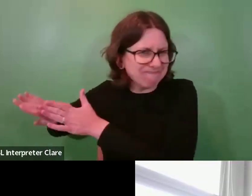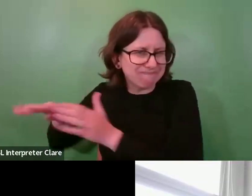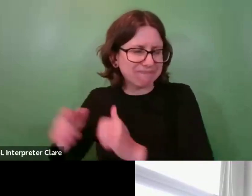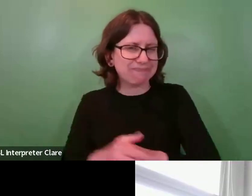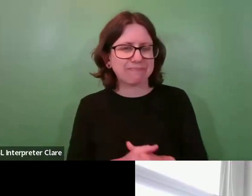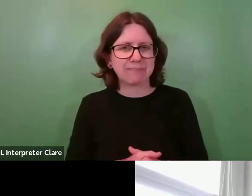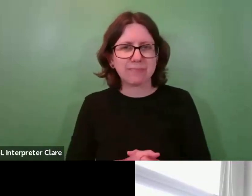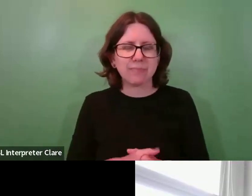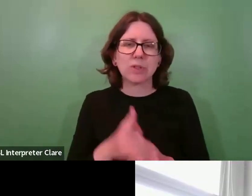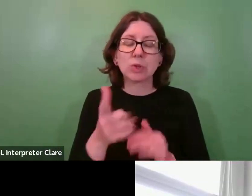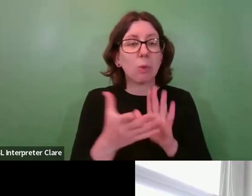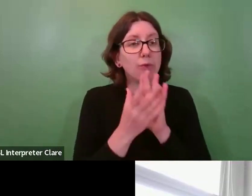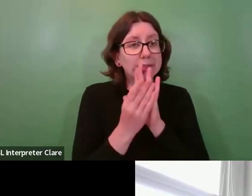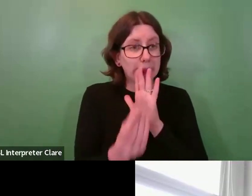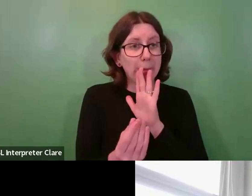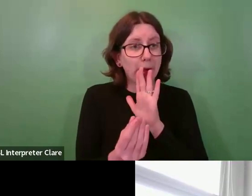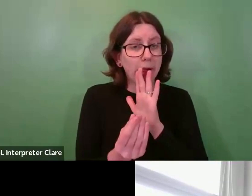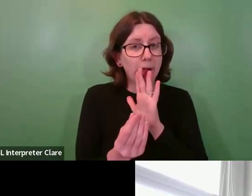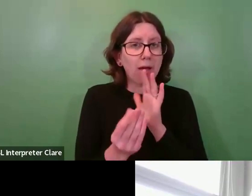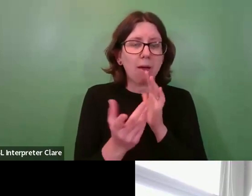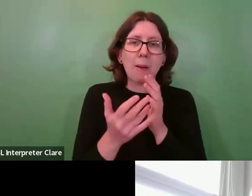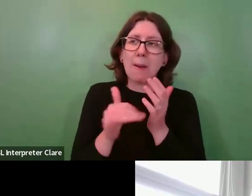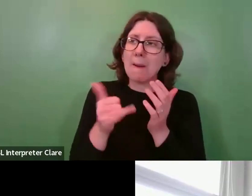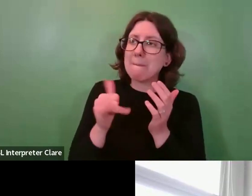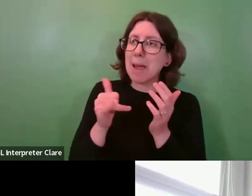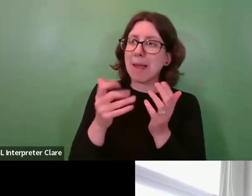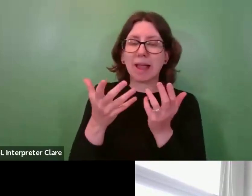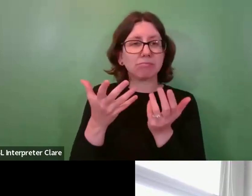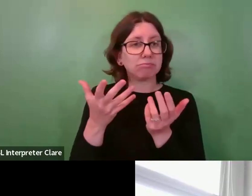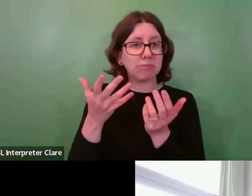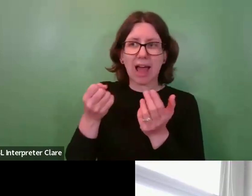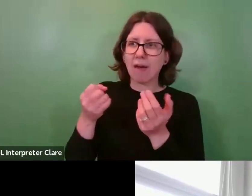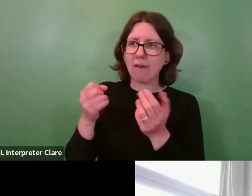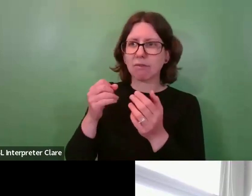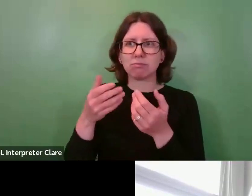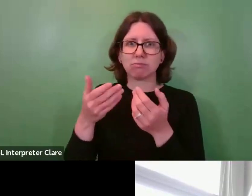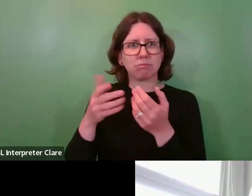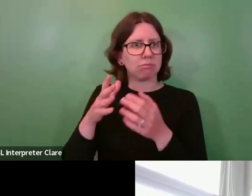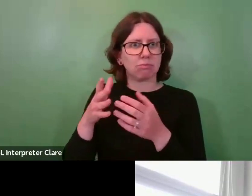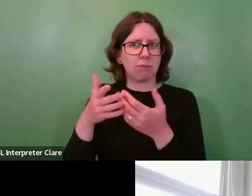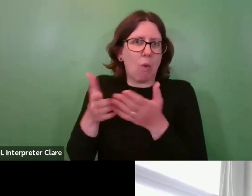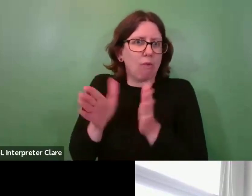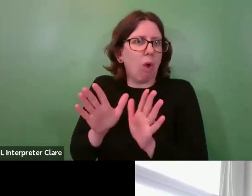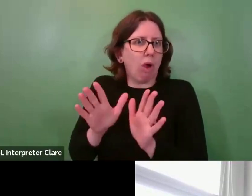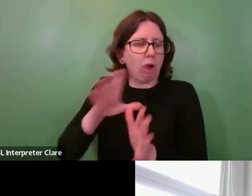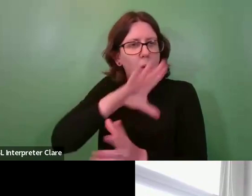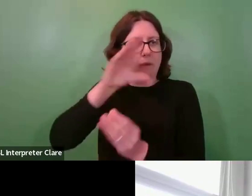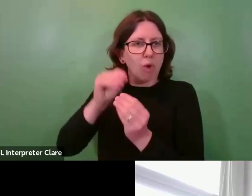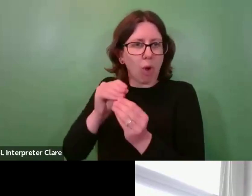for example, you might sign off an overall social media strategy for an organization or a communication